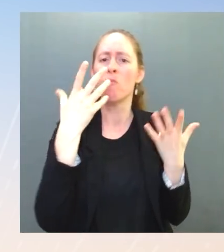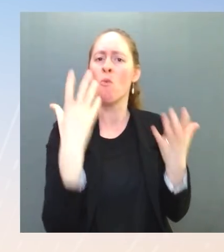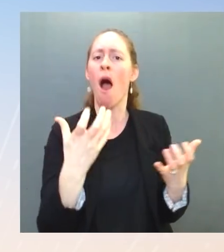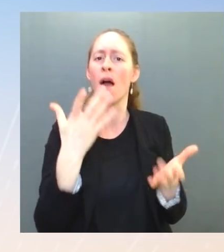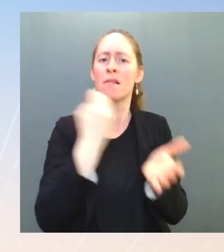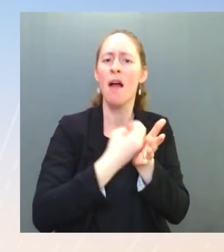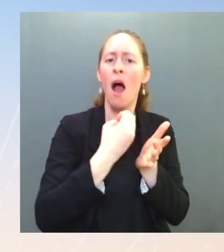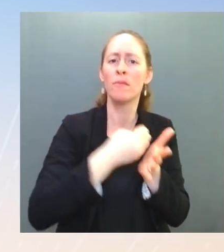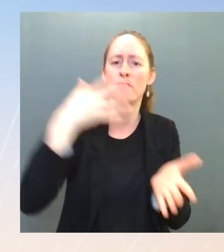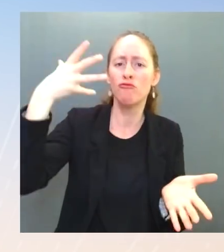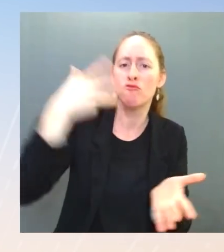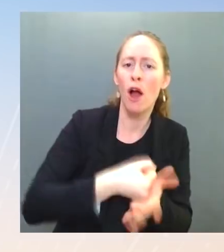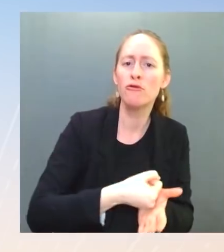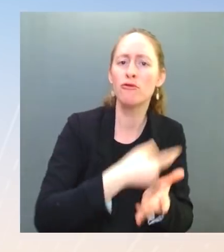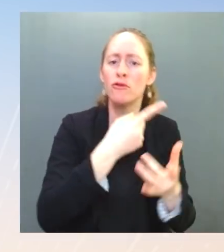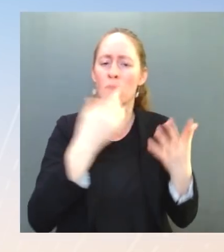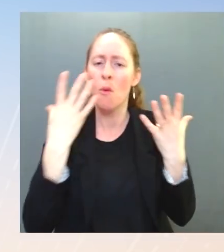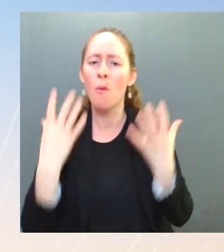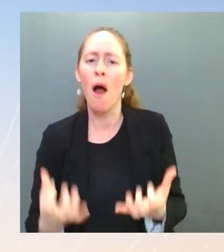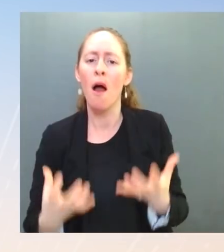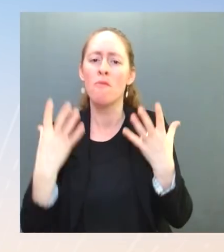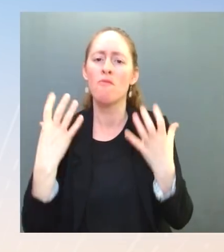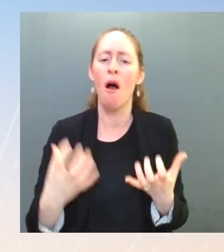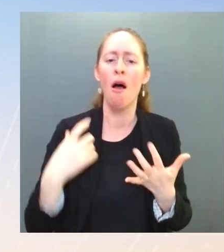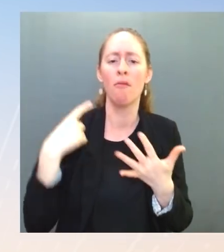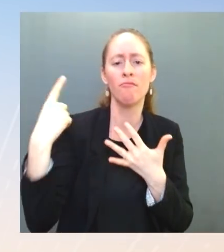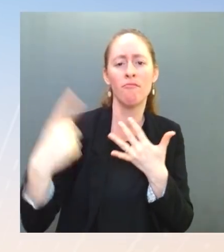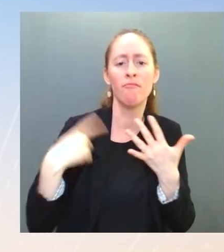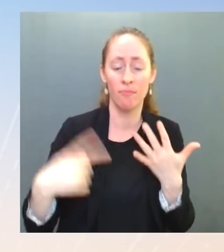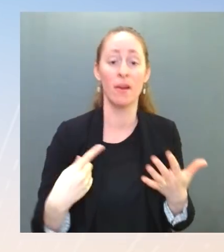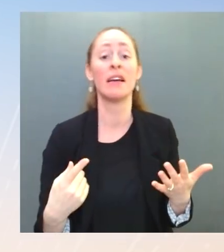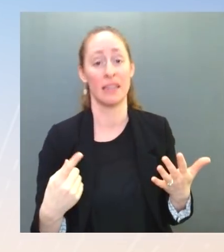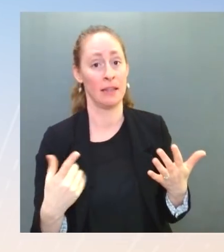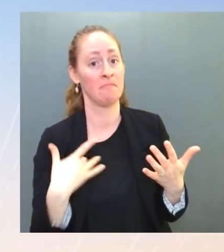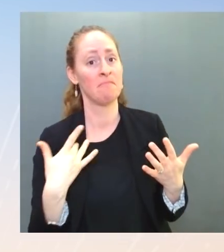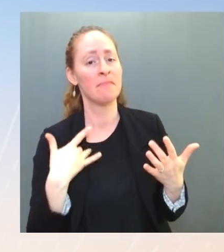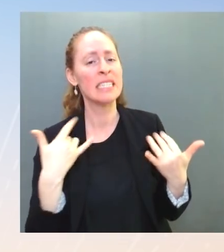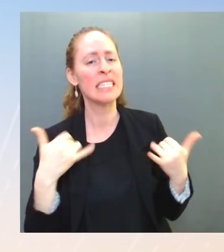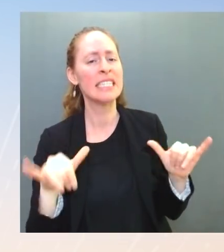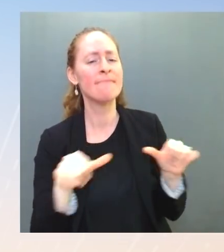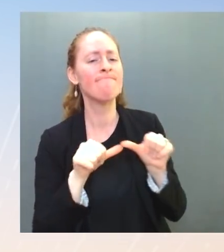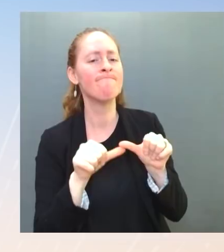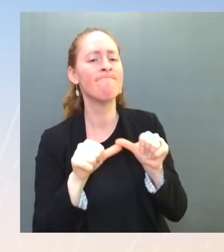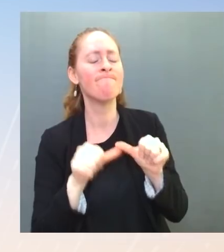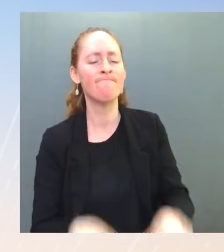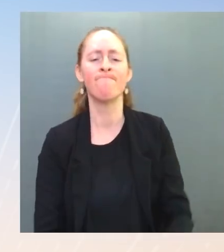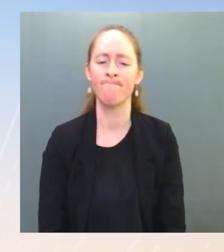and we should have no illusions that Russia is going to adjust their tactics and make them less brutal.